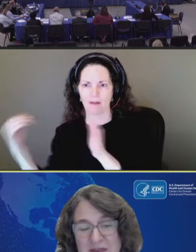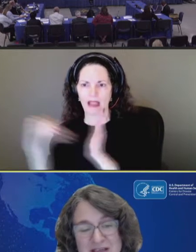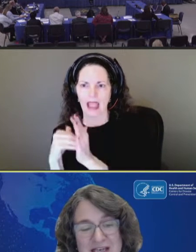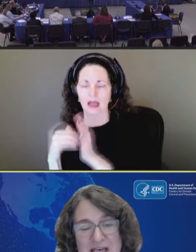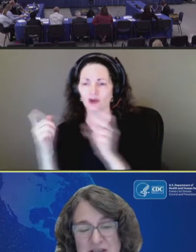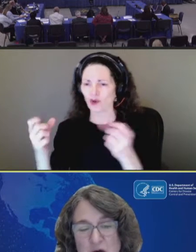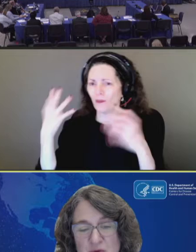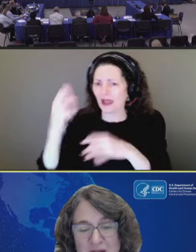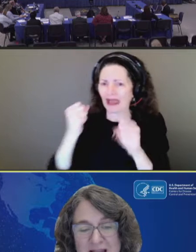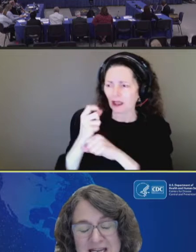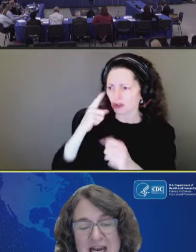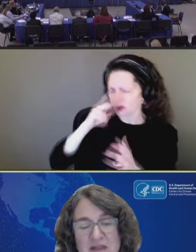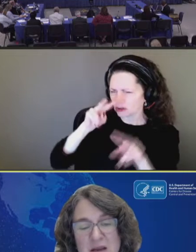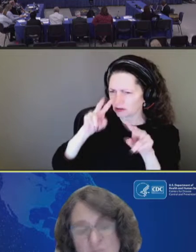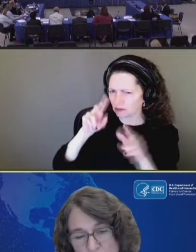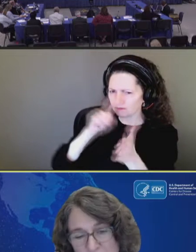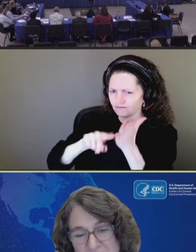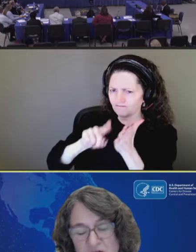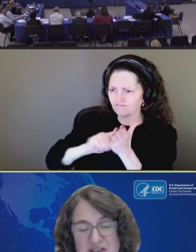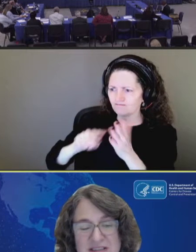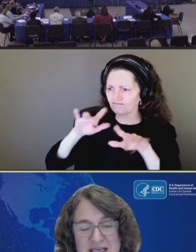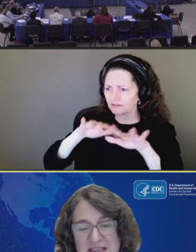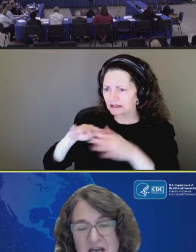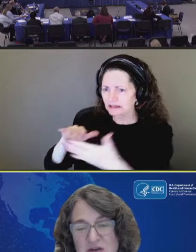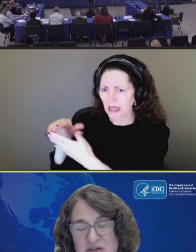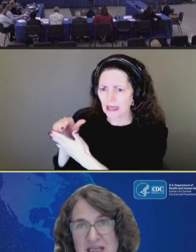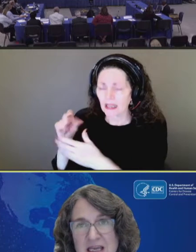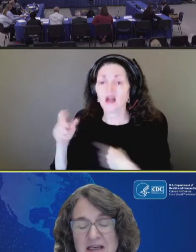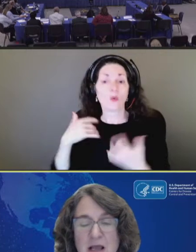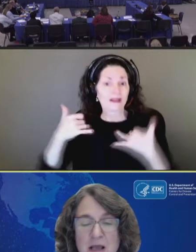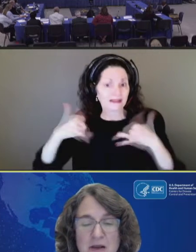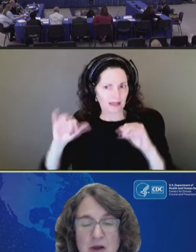pathogen in its own right. And I think more research is needed to understand,